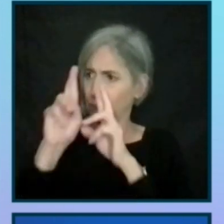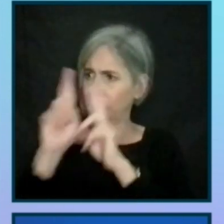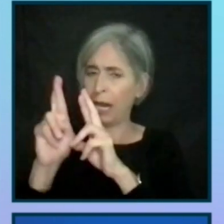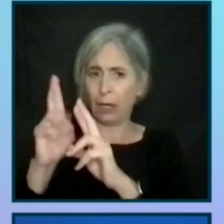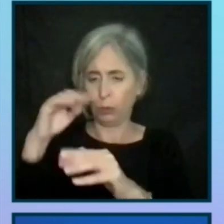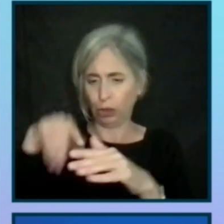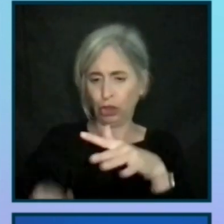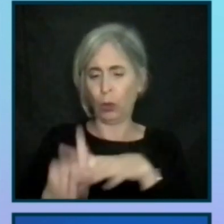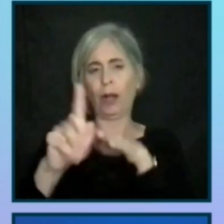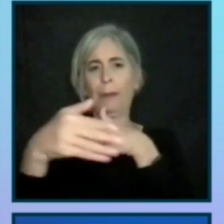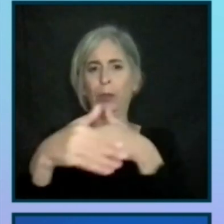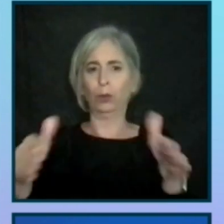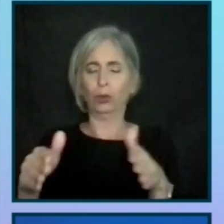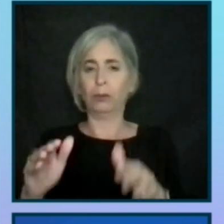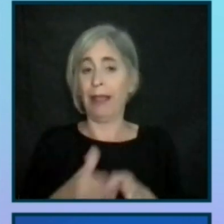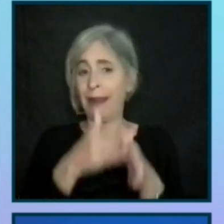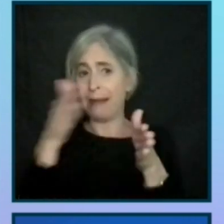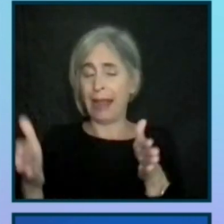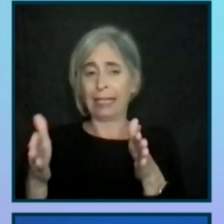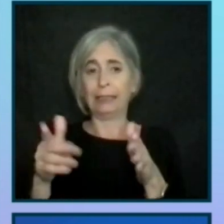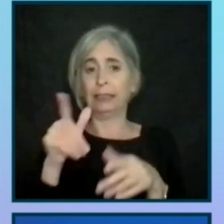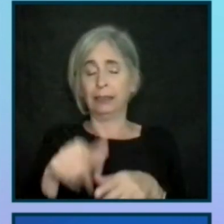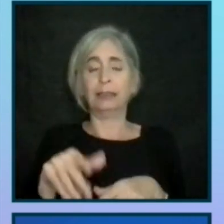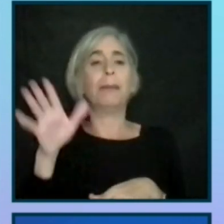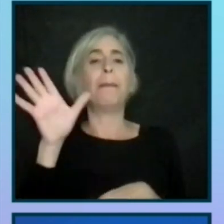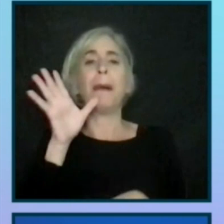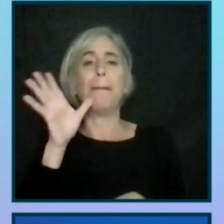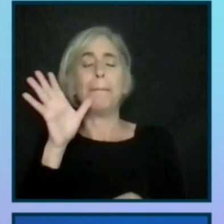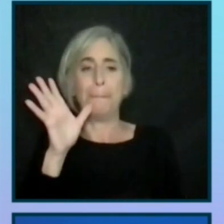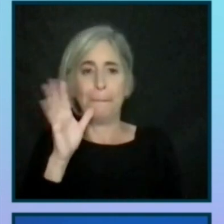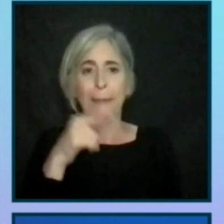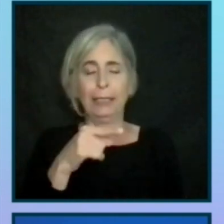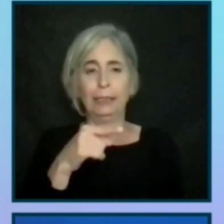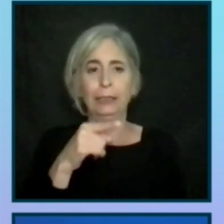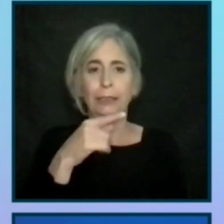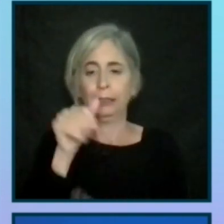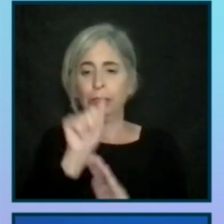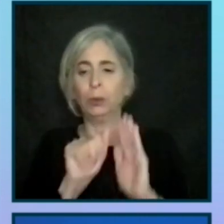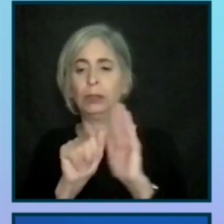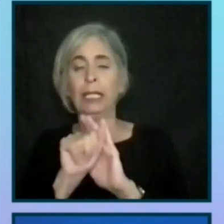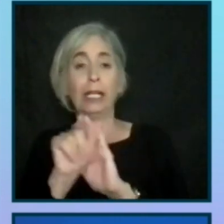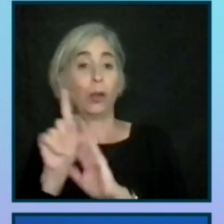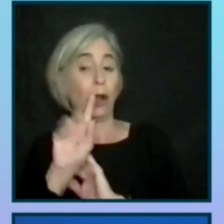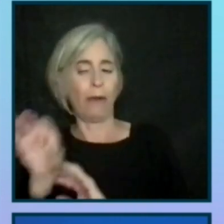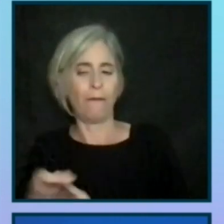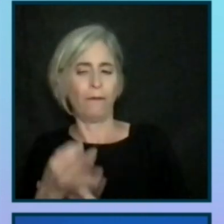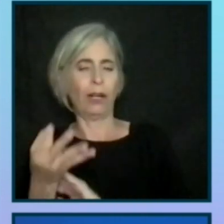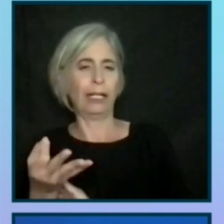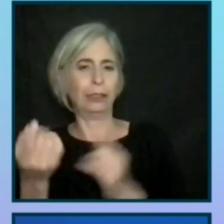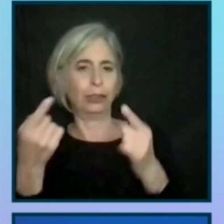Next to him is my mom. And she was hidden in France during World War II